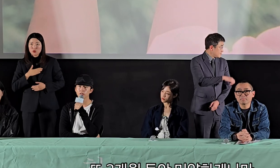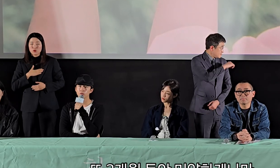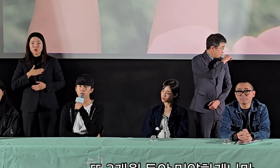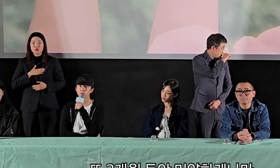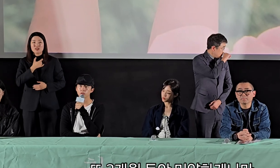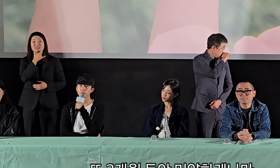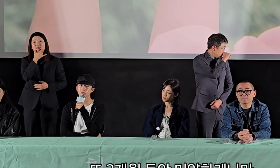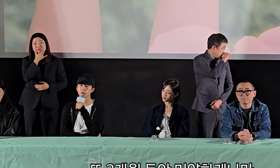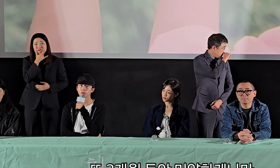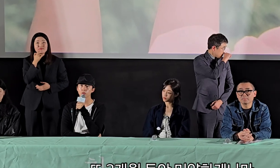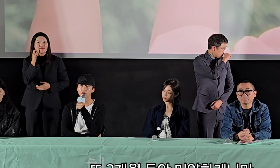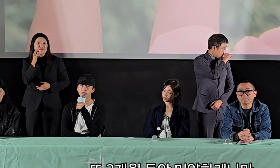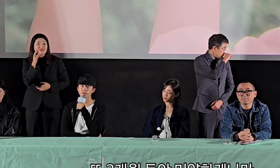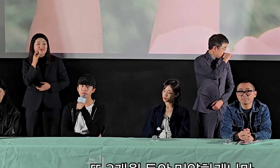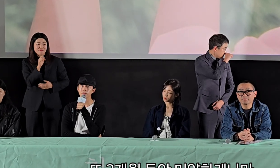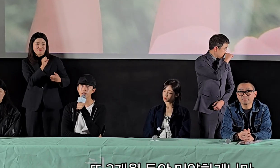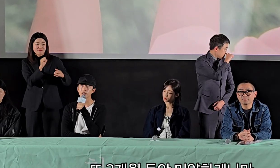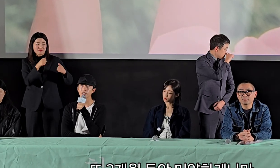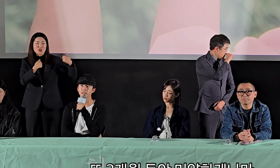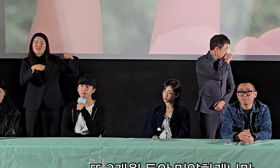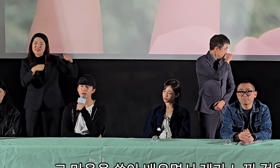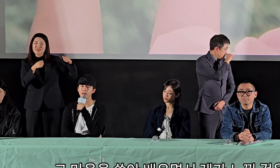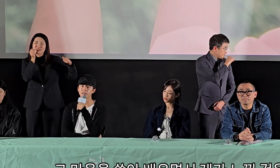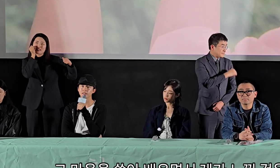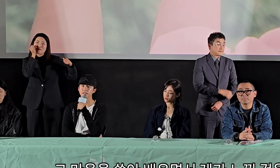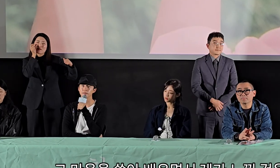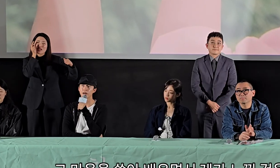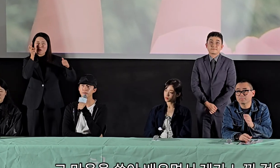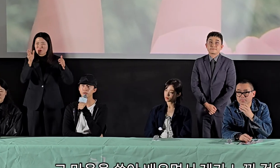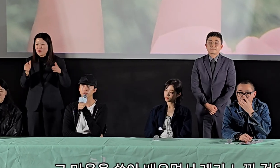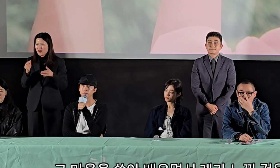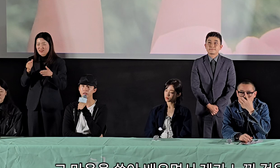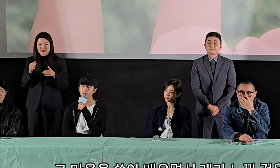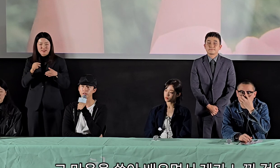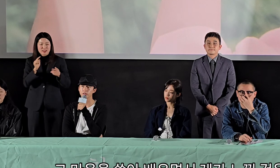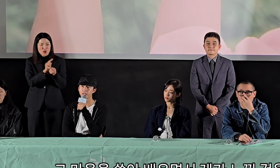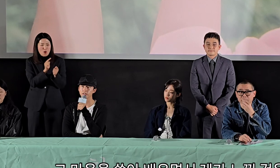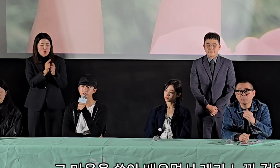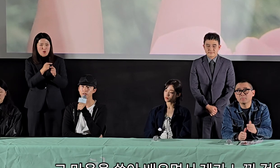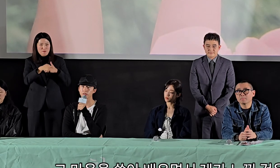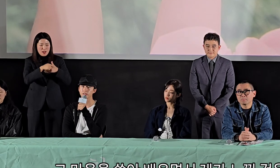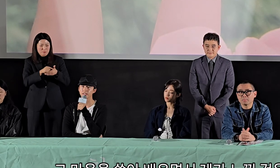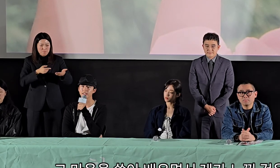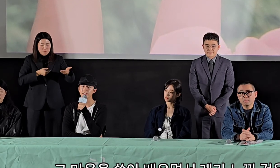for three months, I poured my heart into it, even if only in a small way.